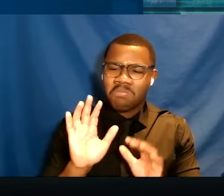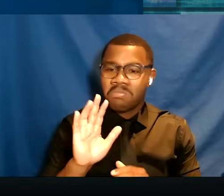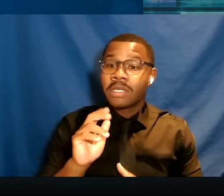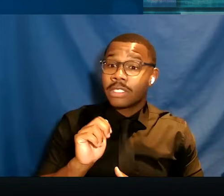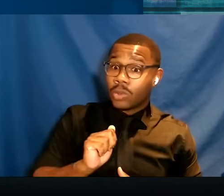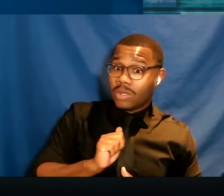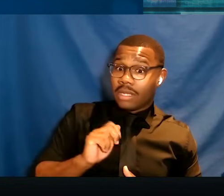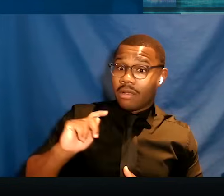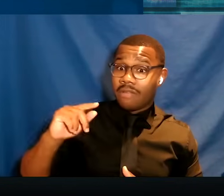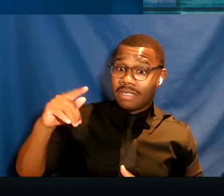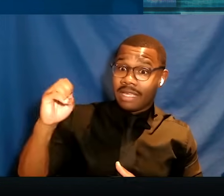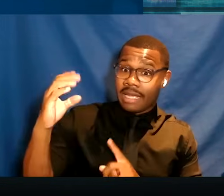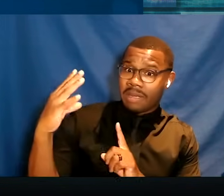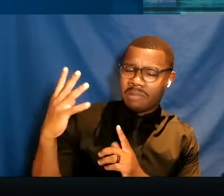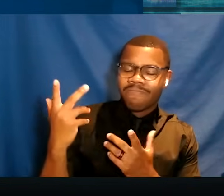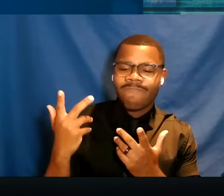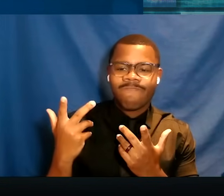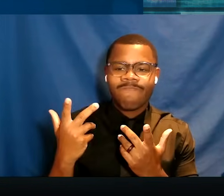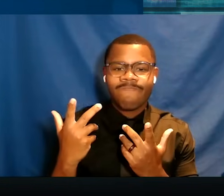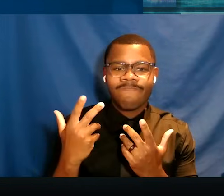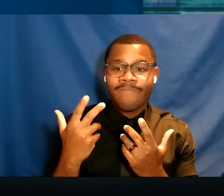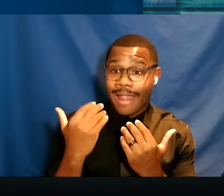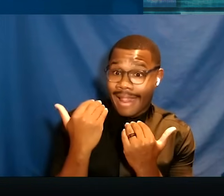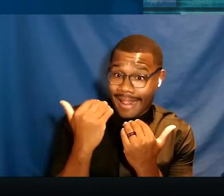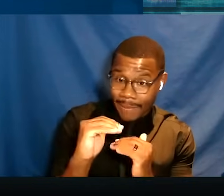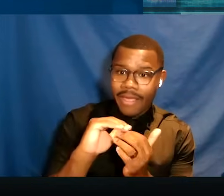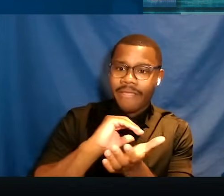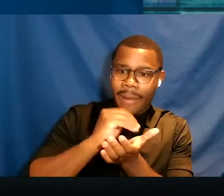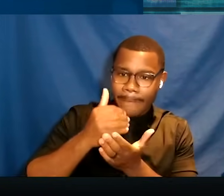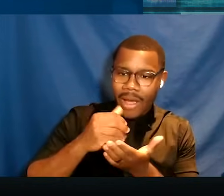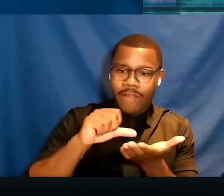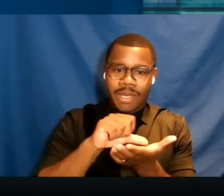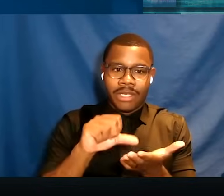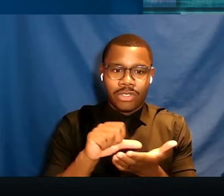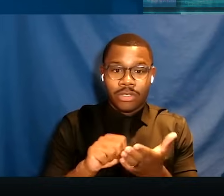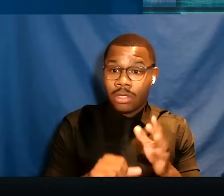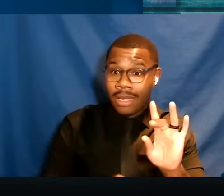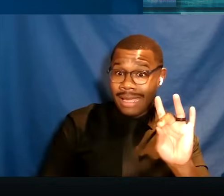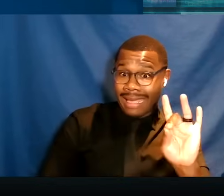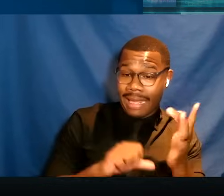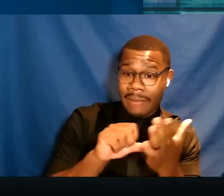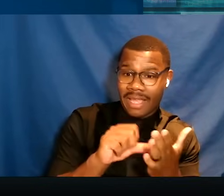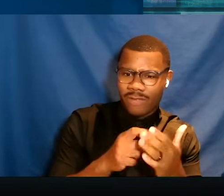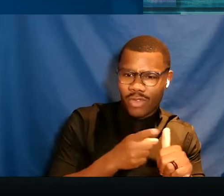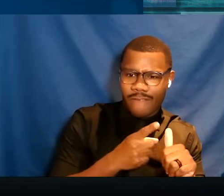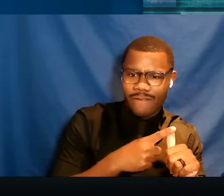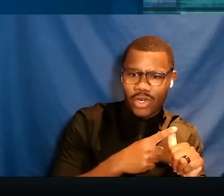we were able to limit the number of pages, 8 pages for a first audition, 12 pages for a second audition.